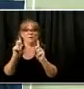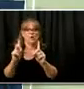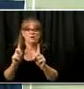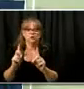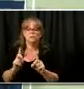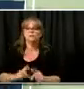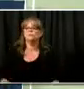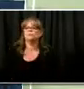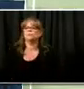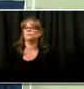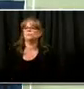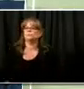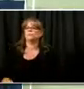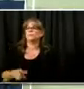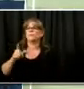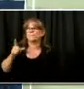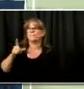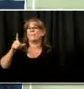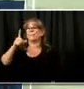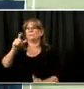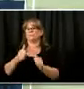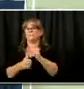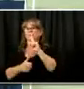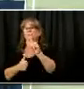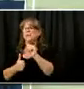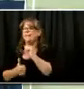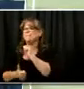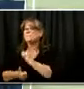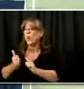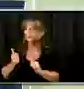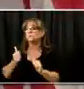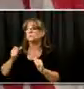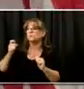engaged their community, gotten out, talked to people. This is really the state, the governor,